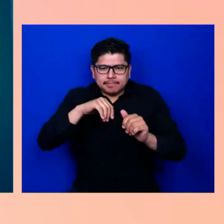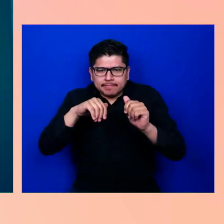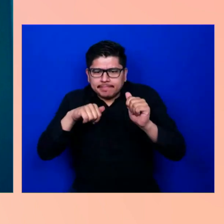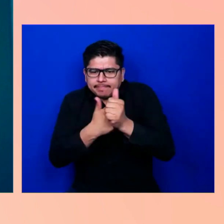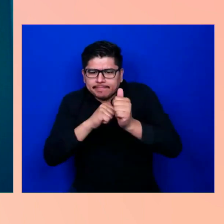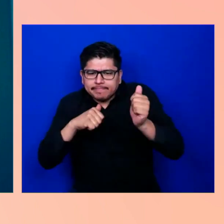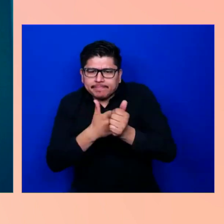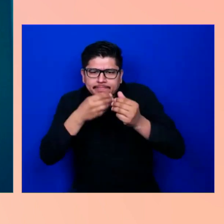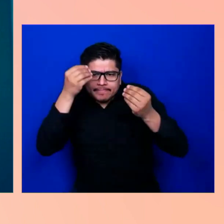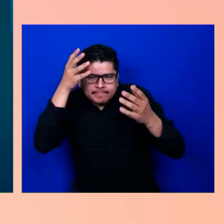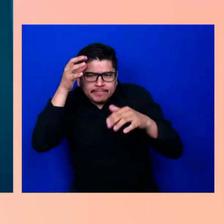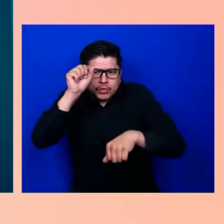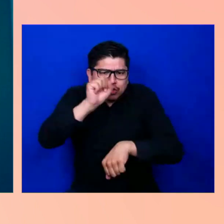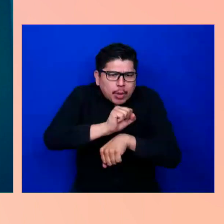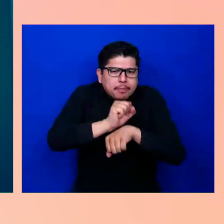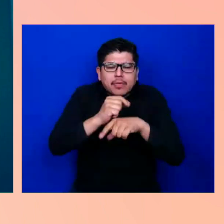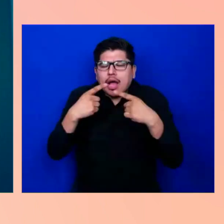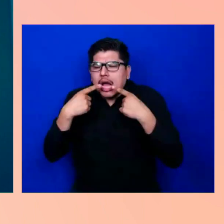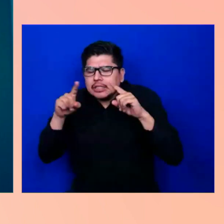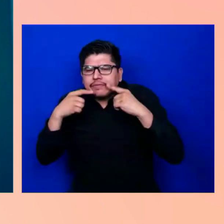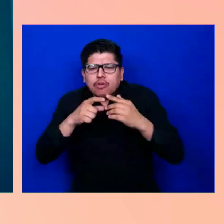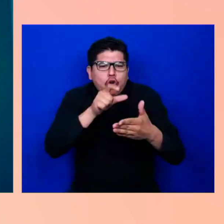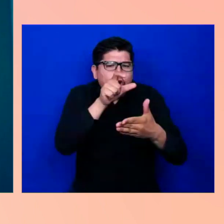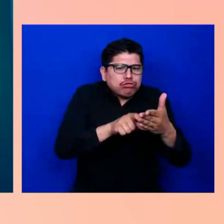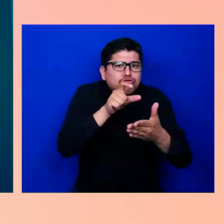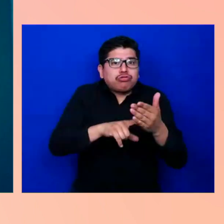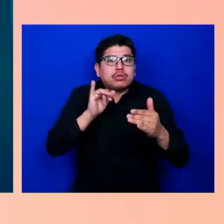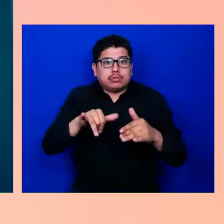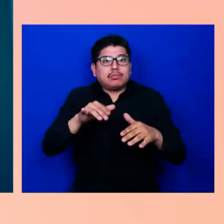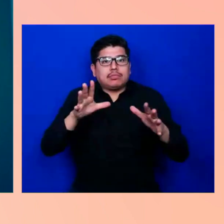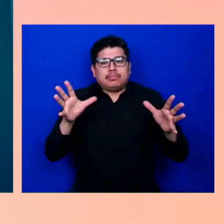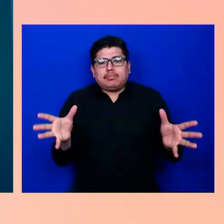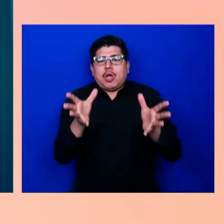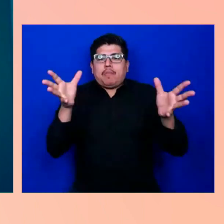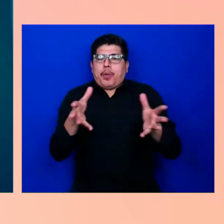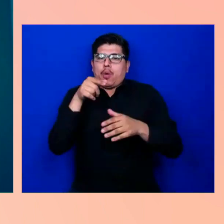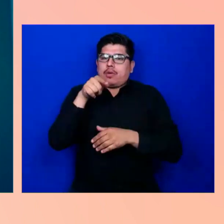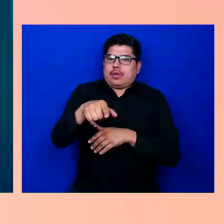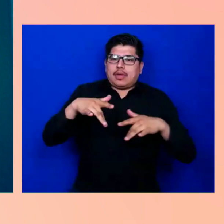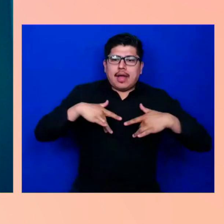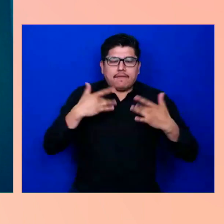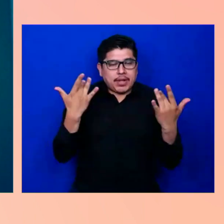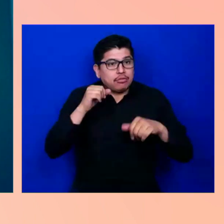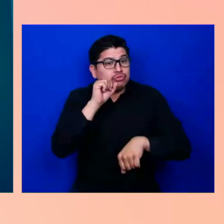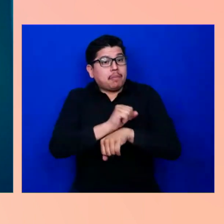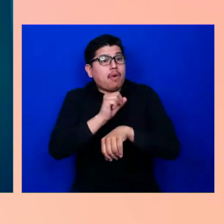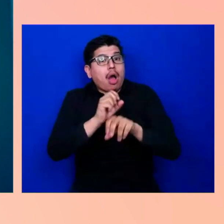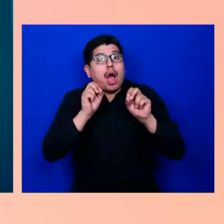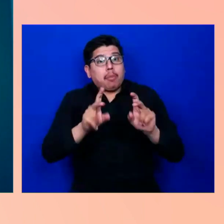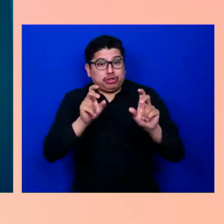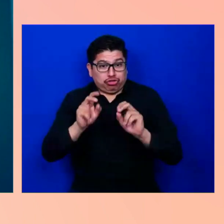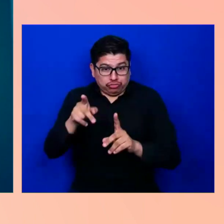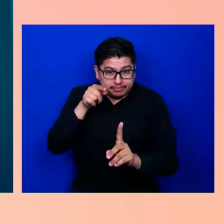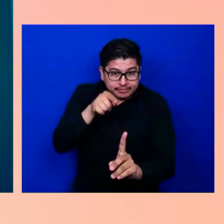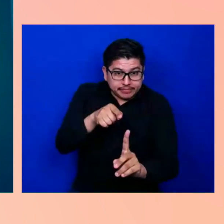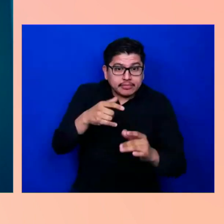They are also promoting events and job opportunities. Many of these posts include an image.